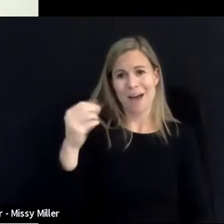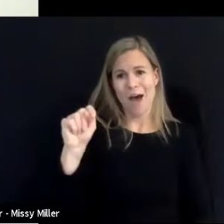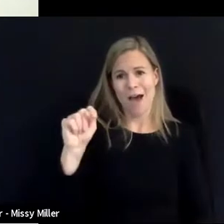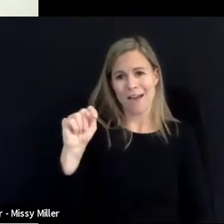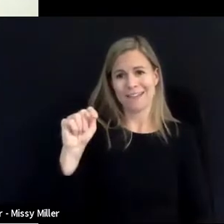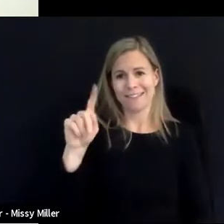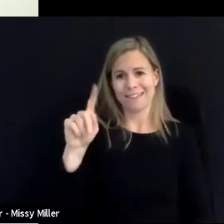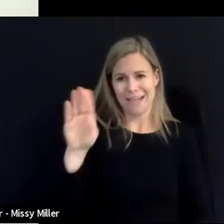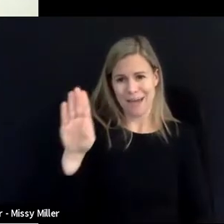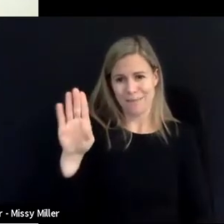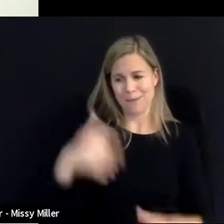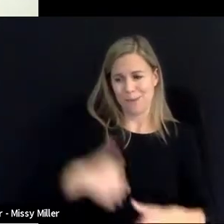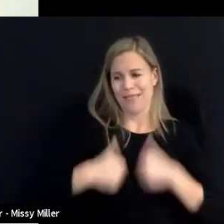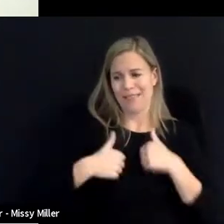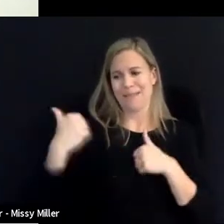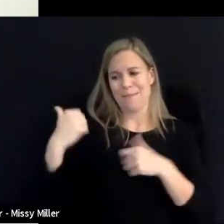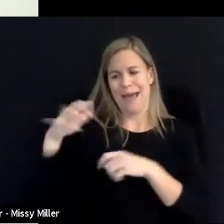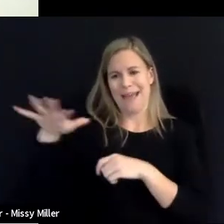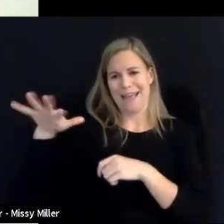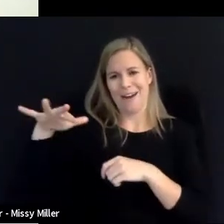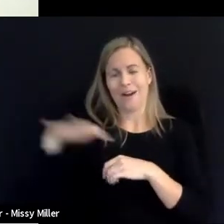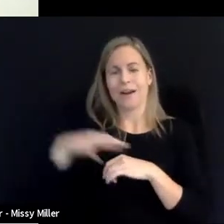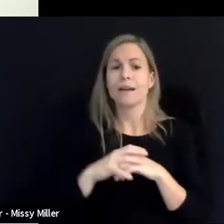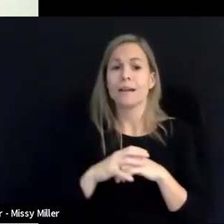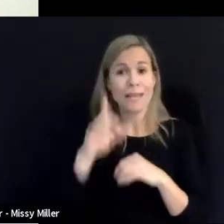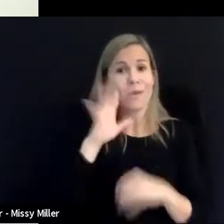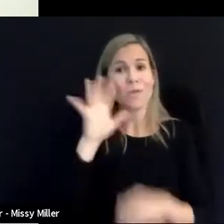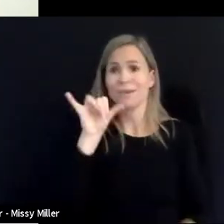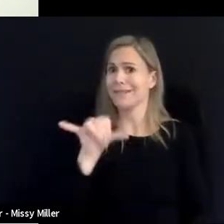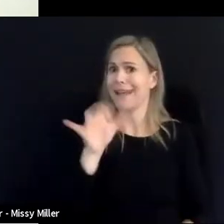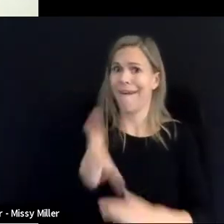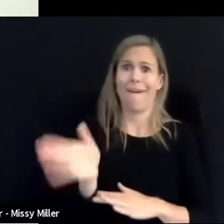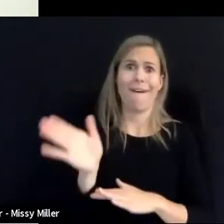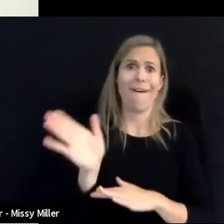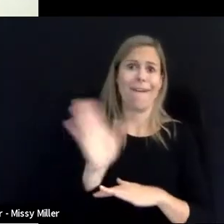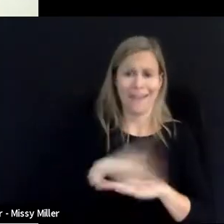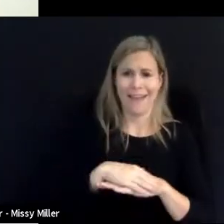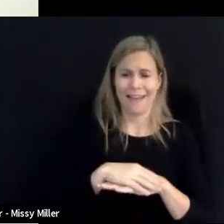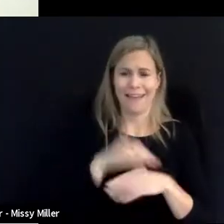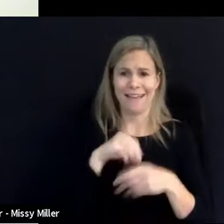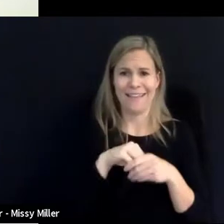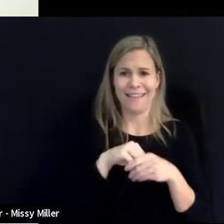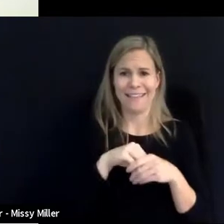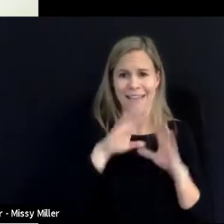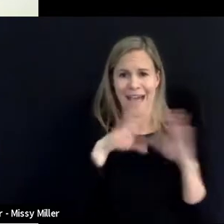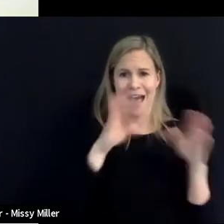And so he was staying there all day. But before he moved to his own house, 'cause now, we no longer care